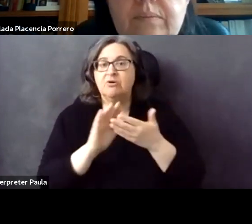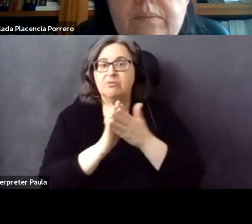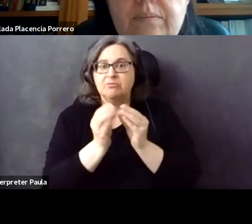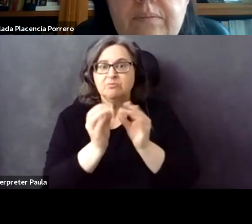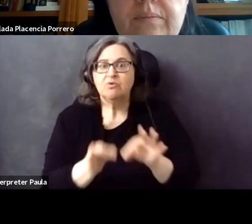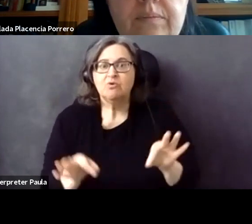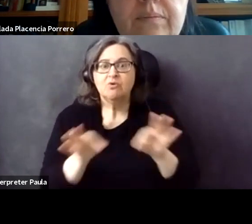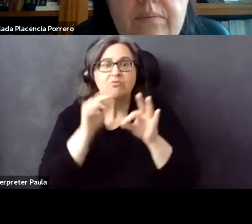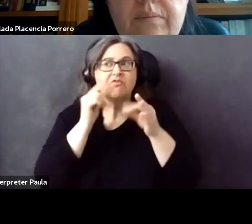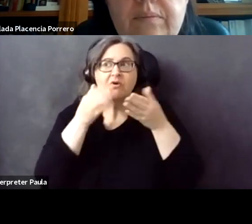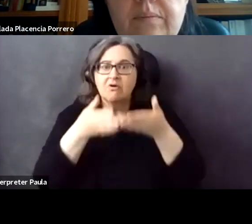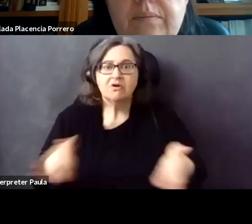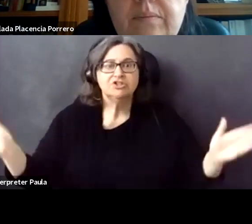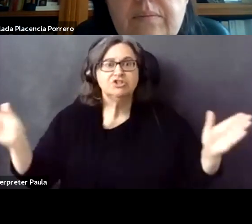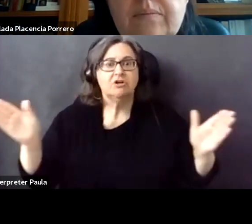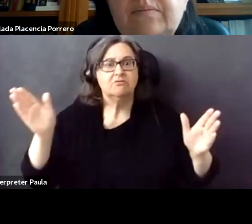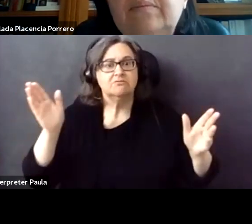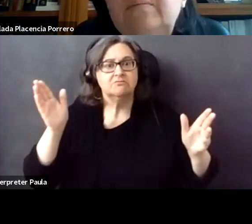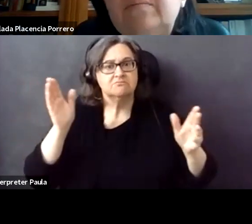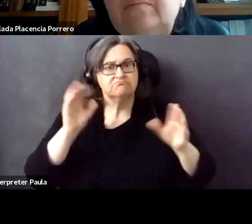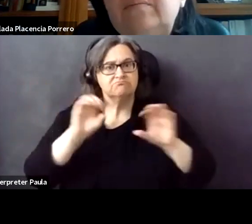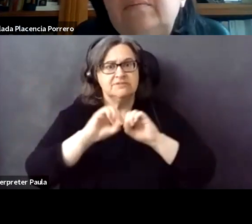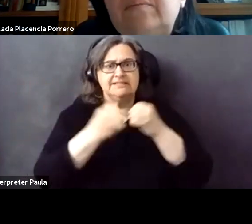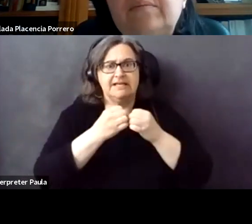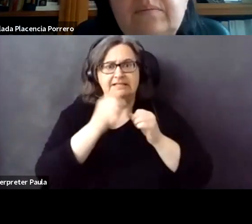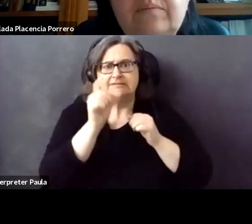website accessibility actually as